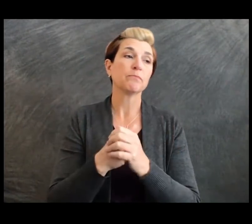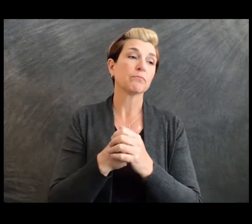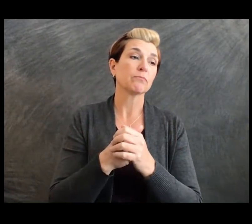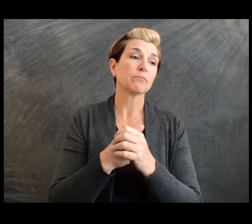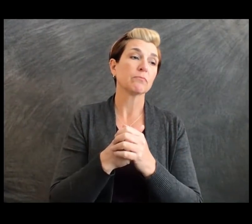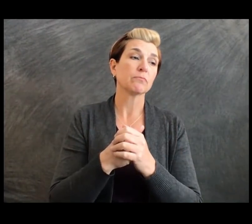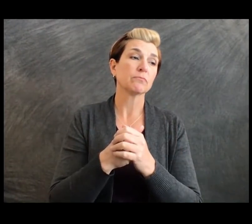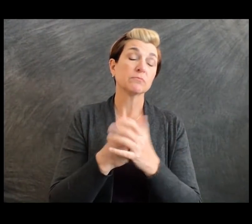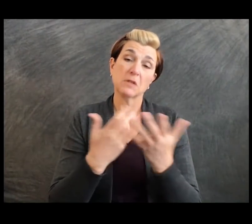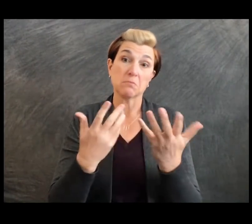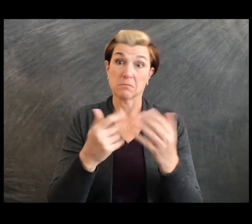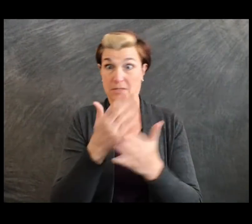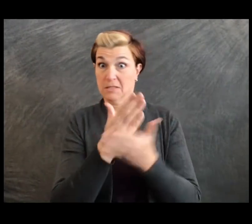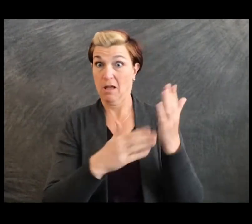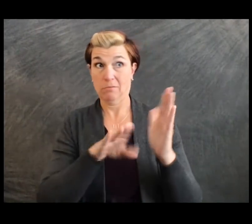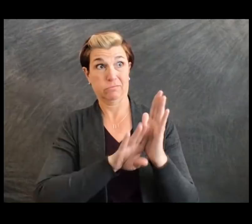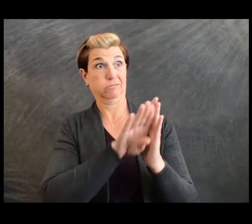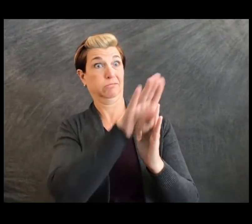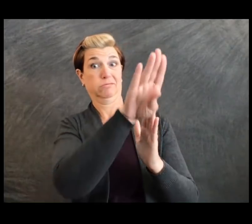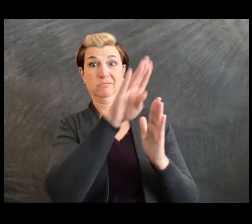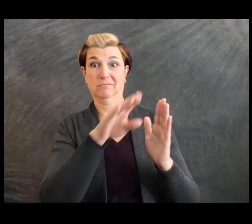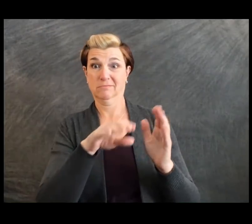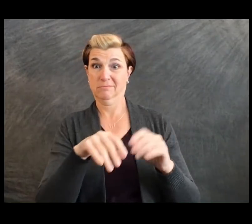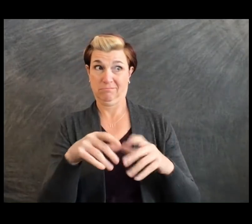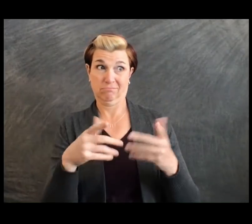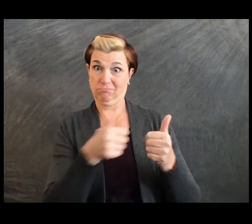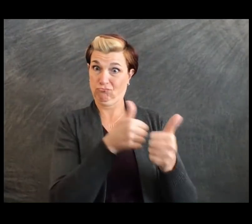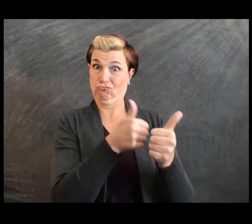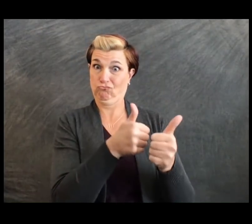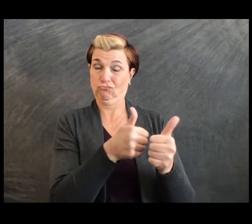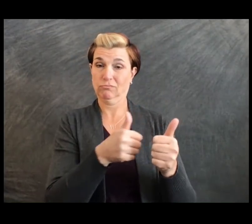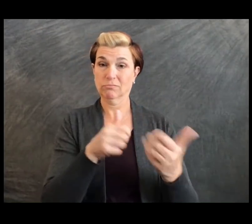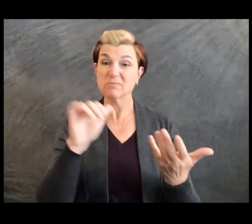they continue to do very well it's Walmart as an examples been really